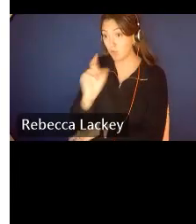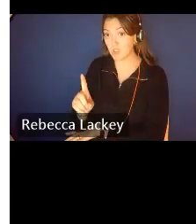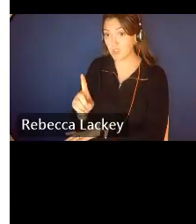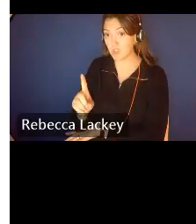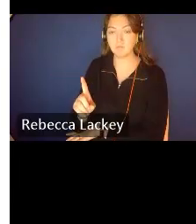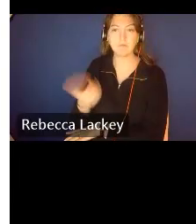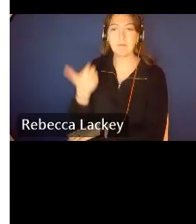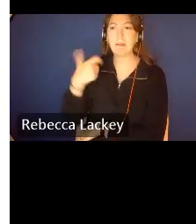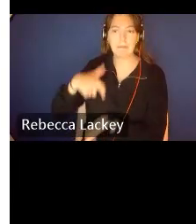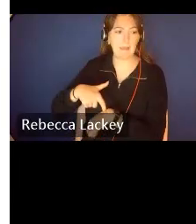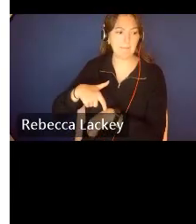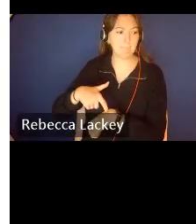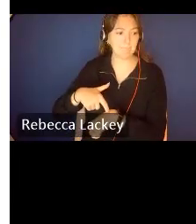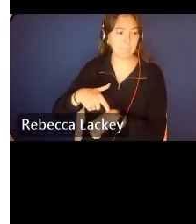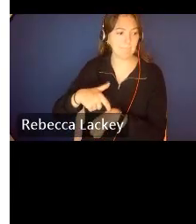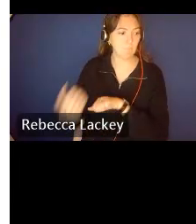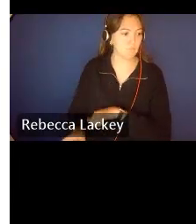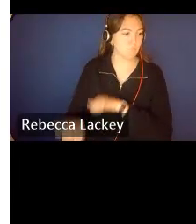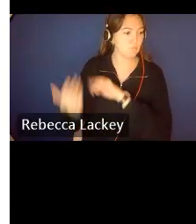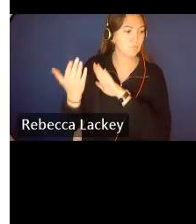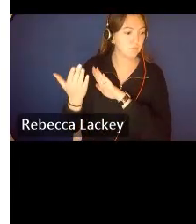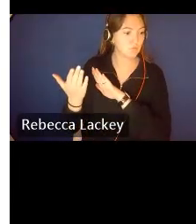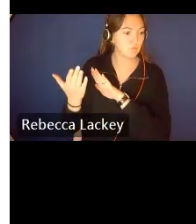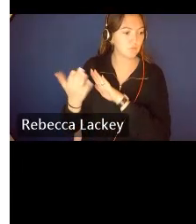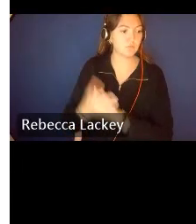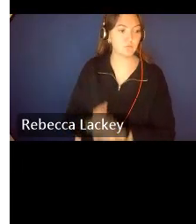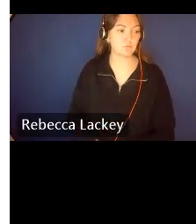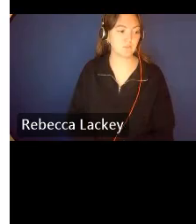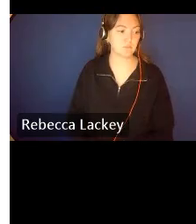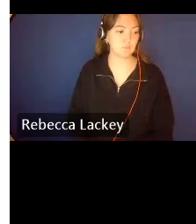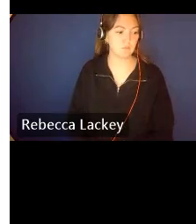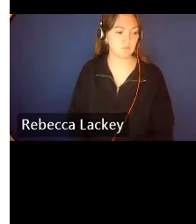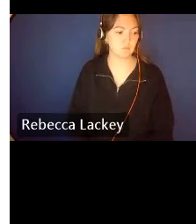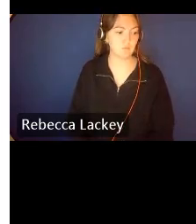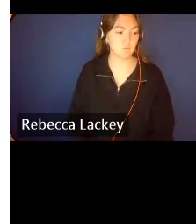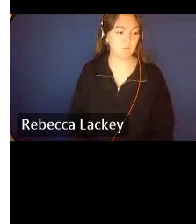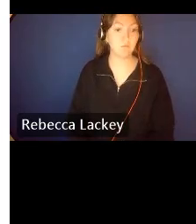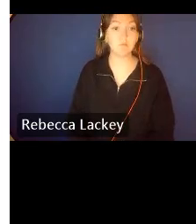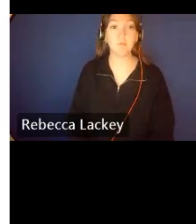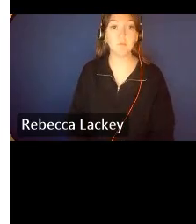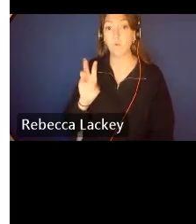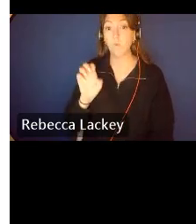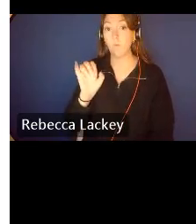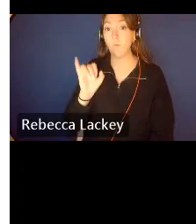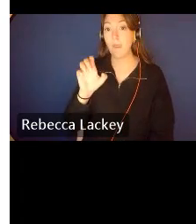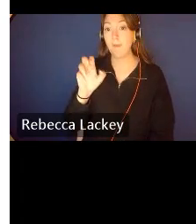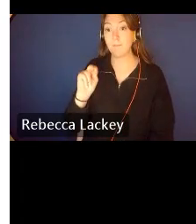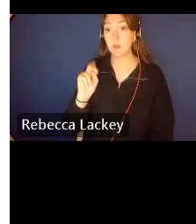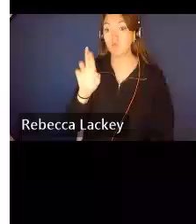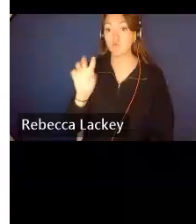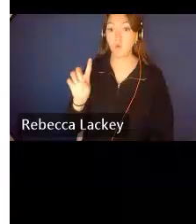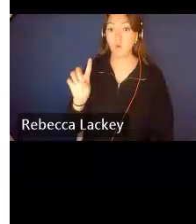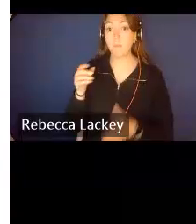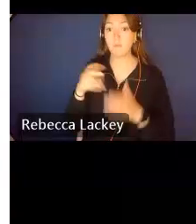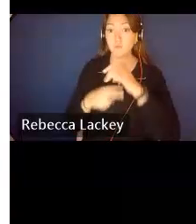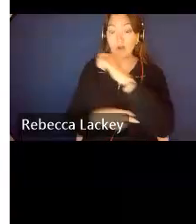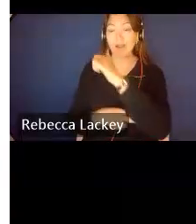at any time so we can address them at the end. The Weidman Road Bridge is located in unincorporated